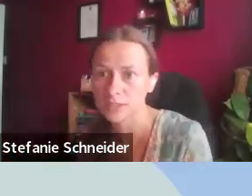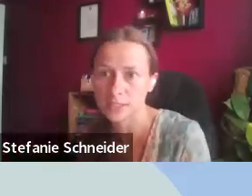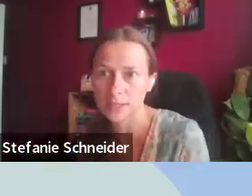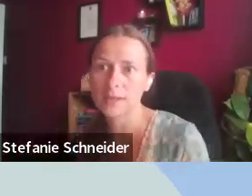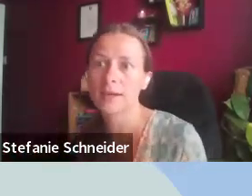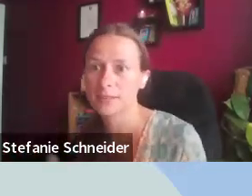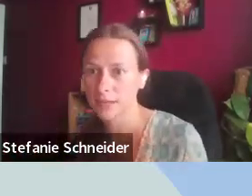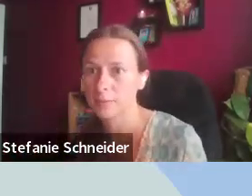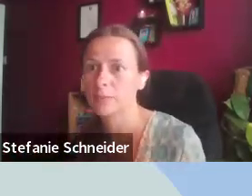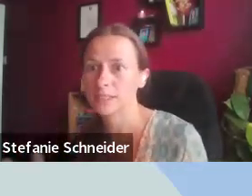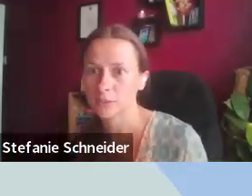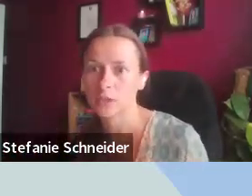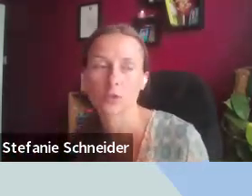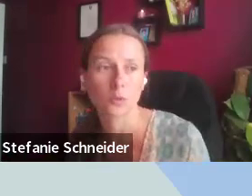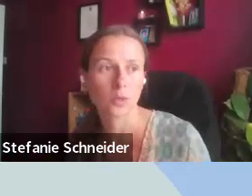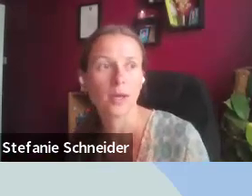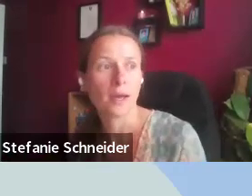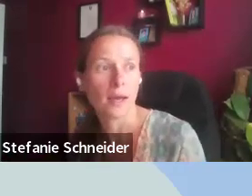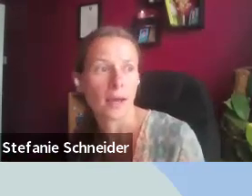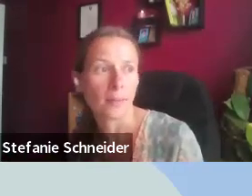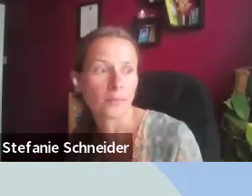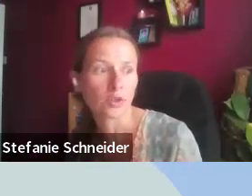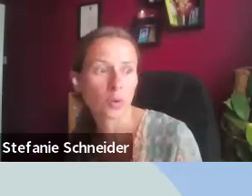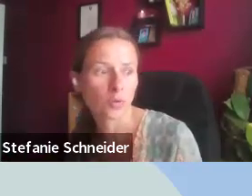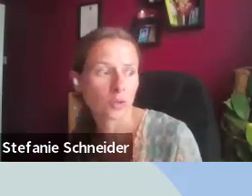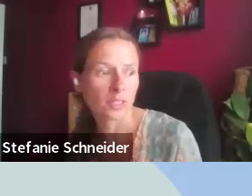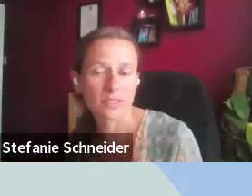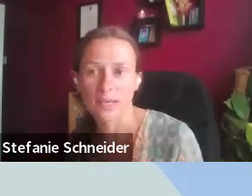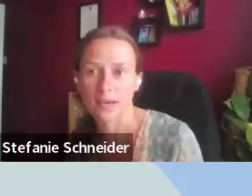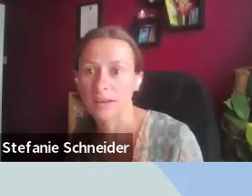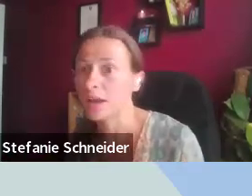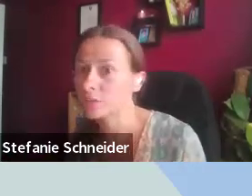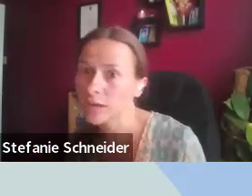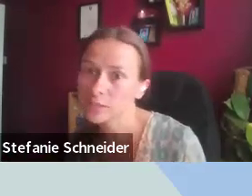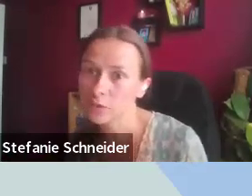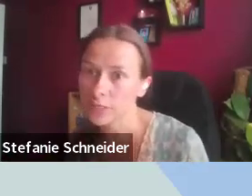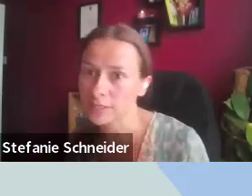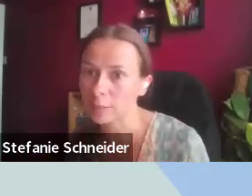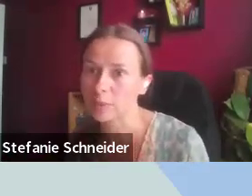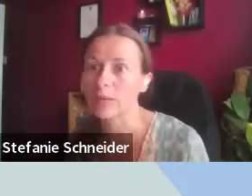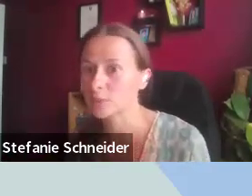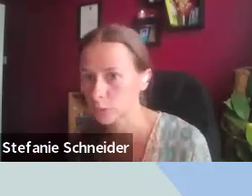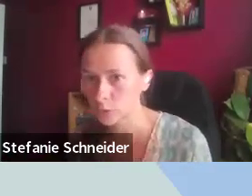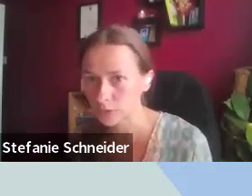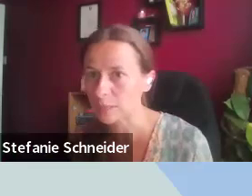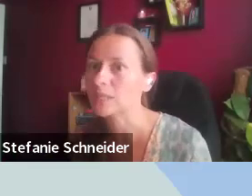opportunity and time etc to go for these large grants, for example. And by less opportunity,